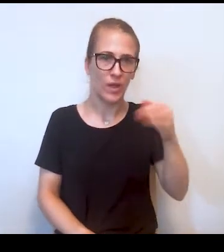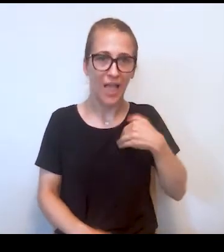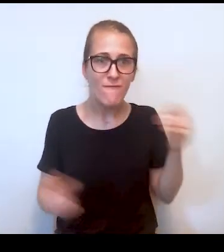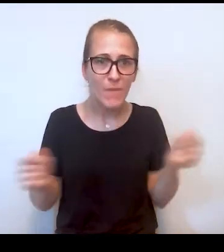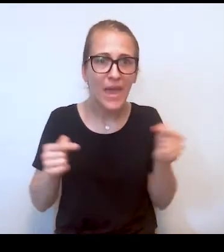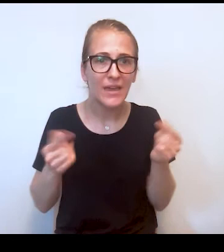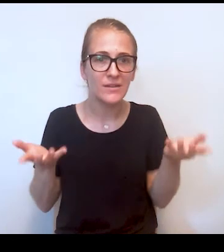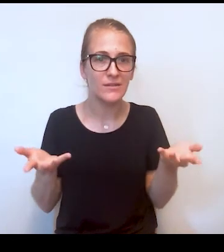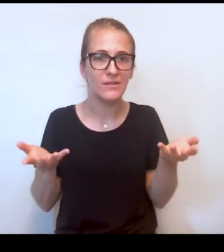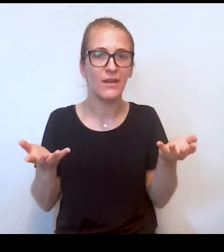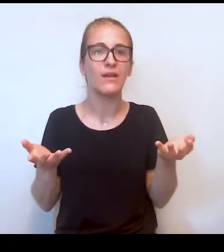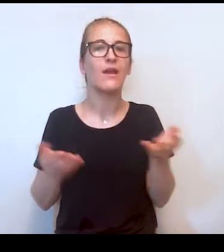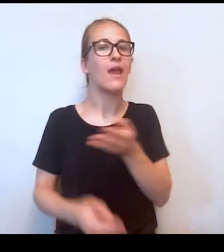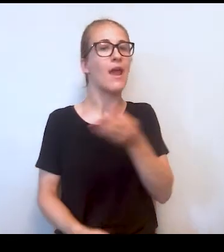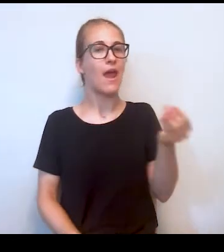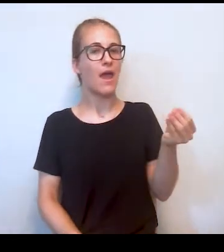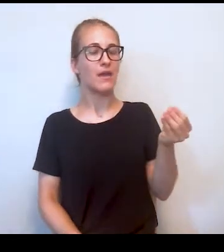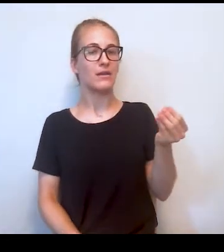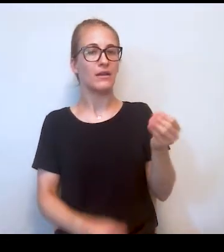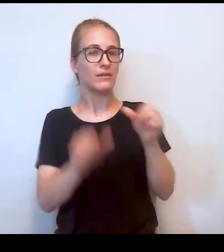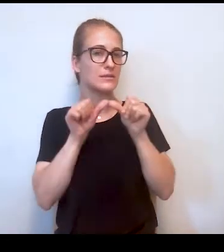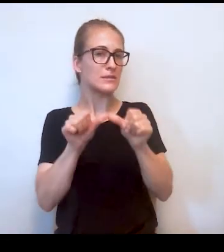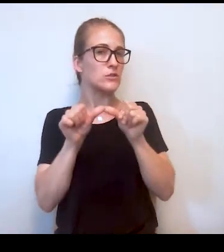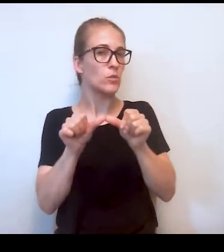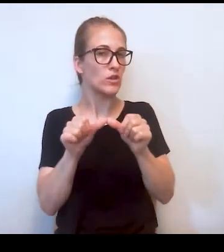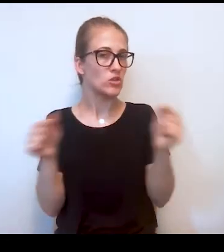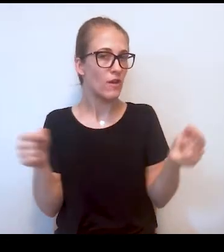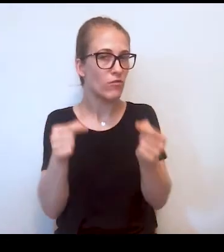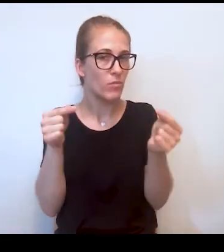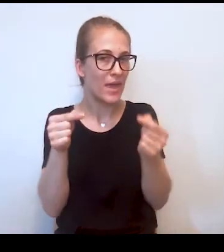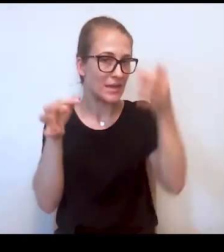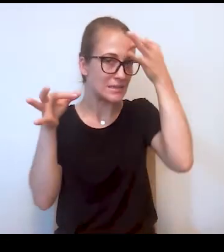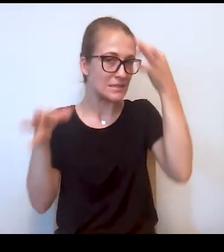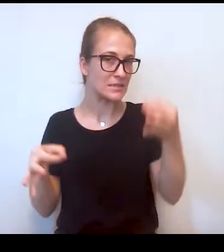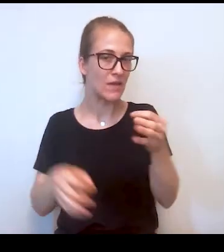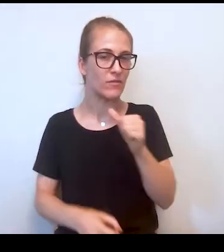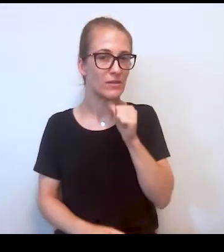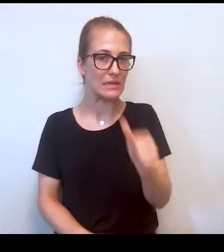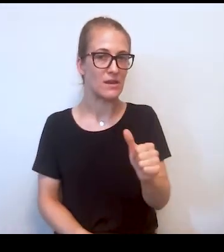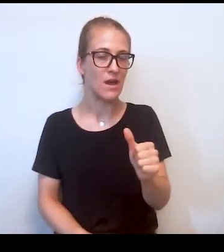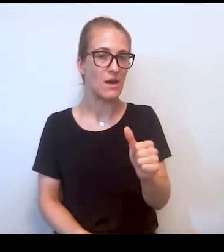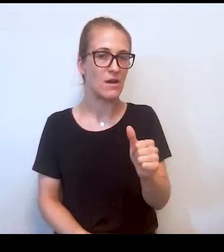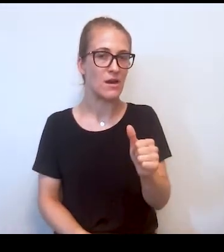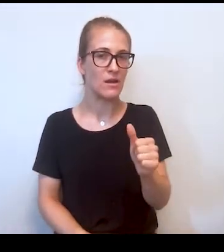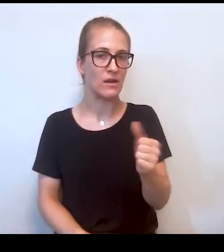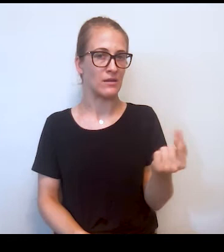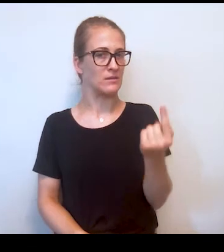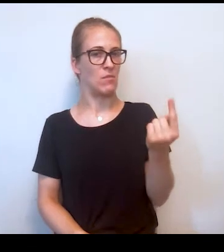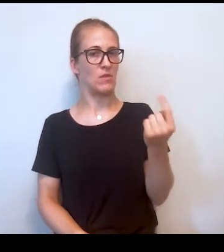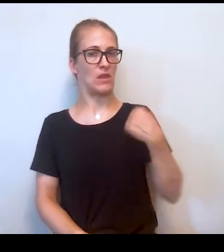is not something that we should be encouraged to seek out. In fact, we should be going in the opposite direction.